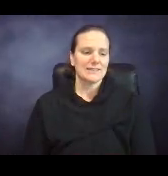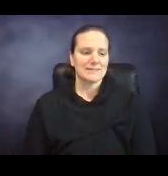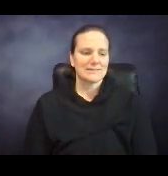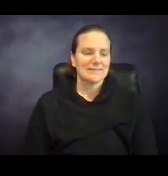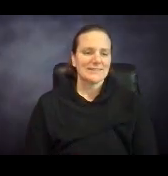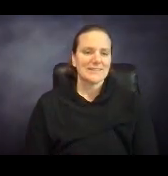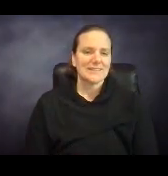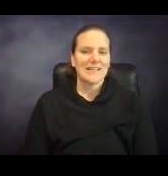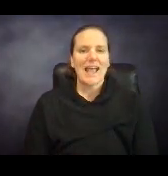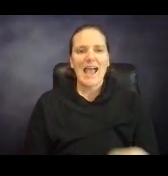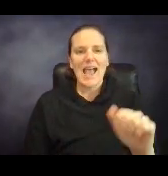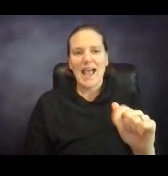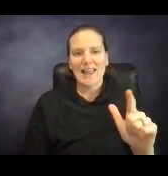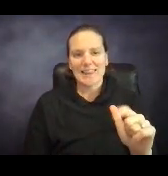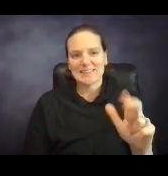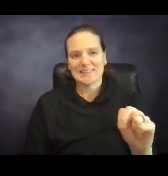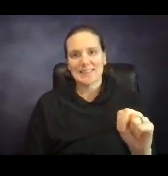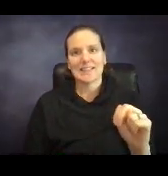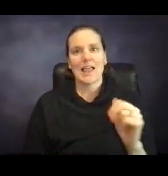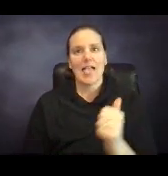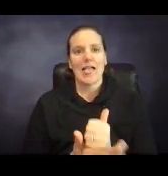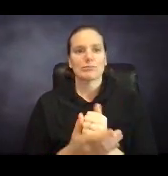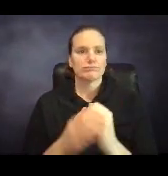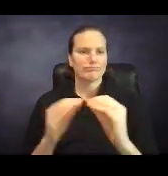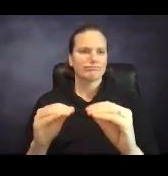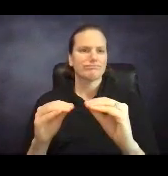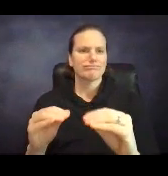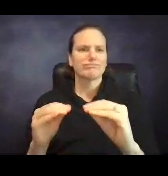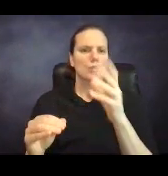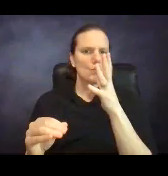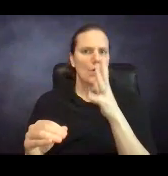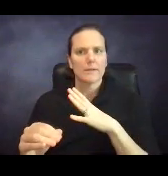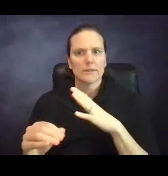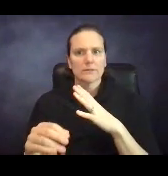Allison helps to educate women about tending to their temple